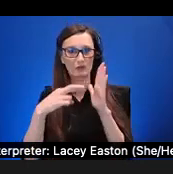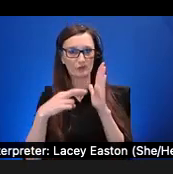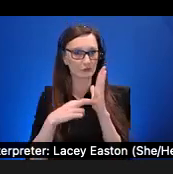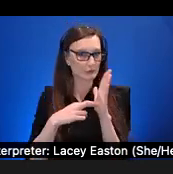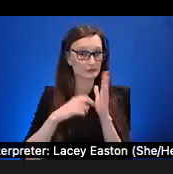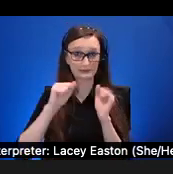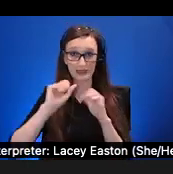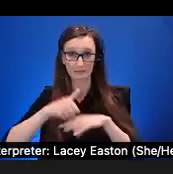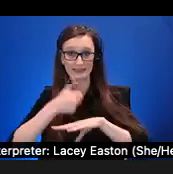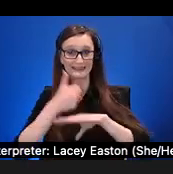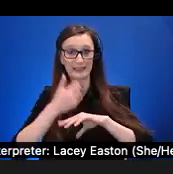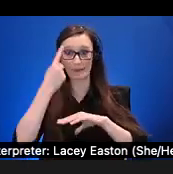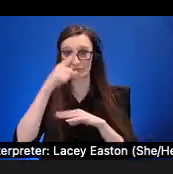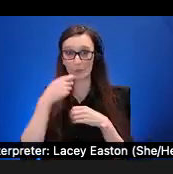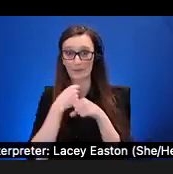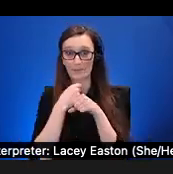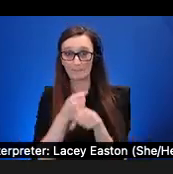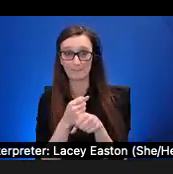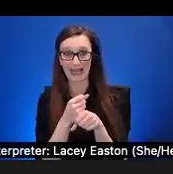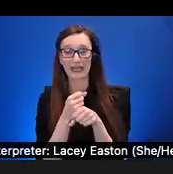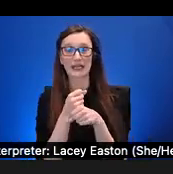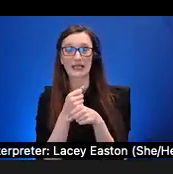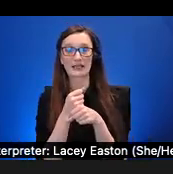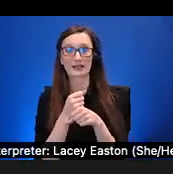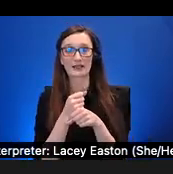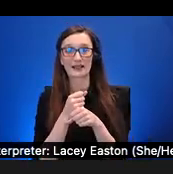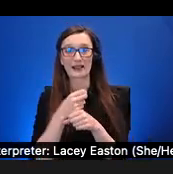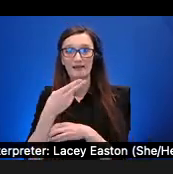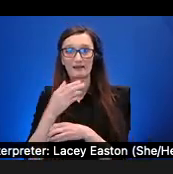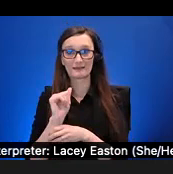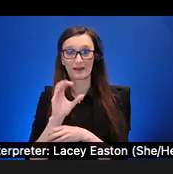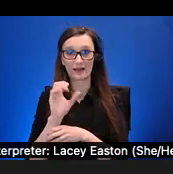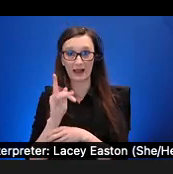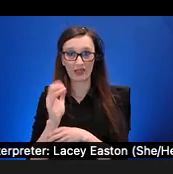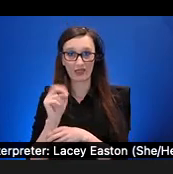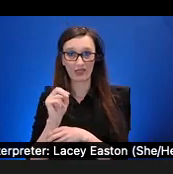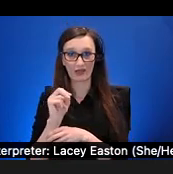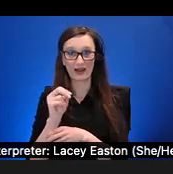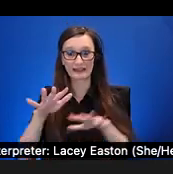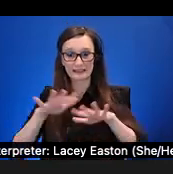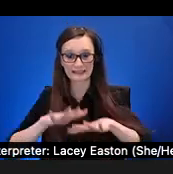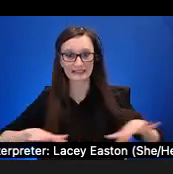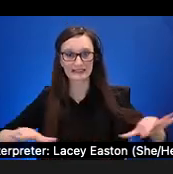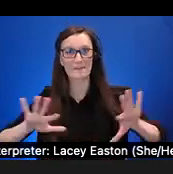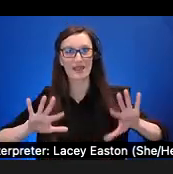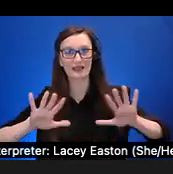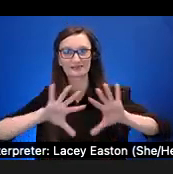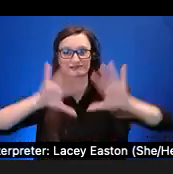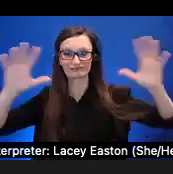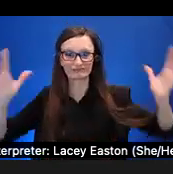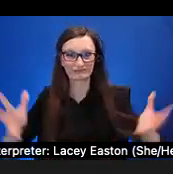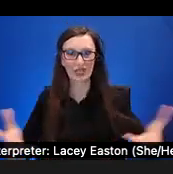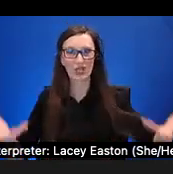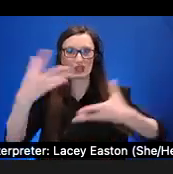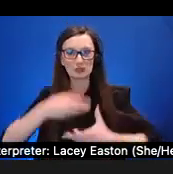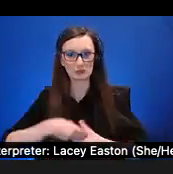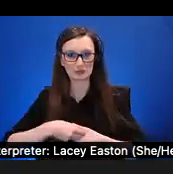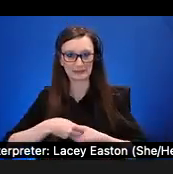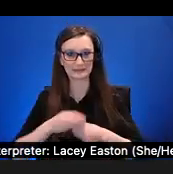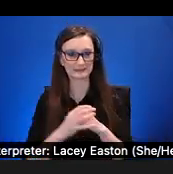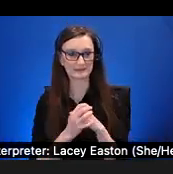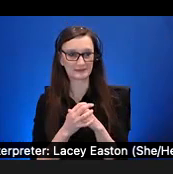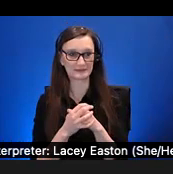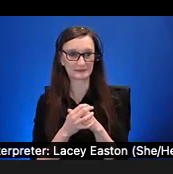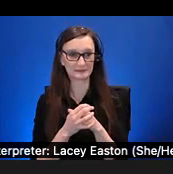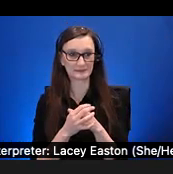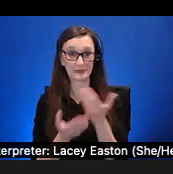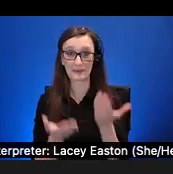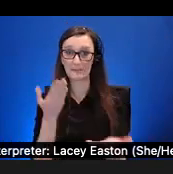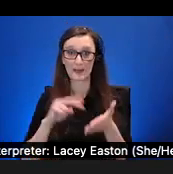to make the space of a Hackathon more inclusive. Whether that is access to assistive technology,